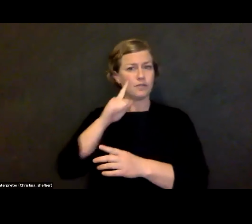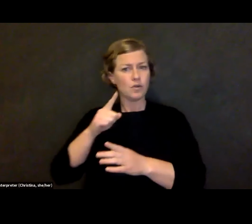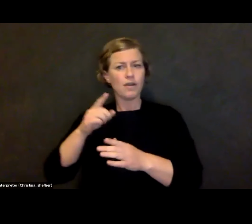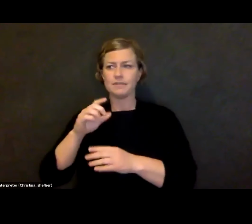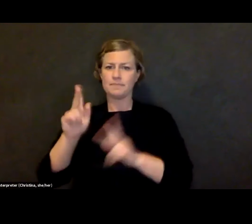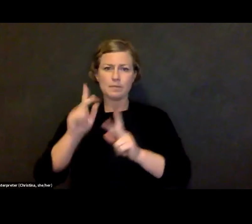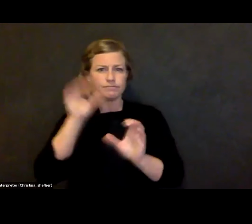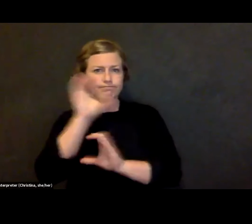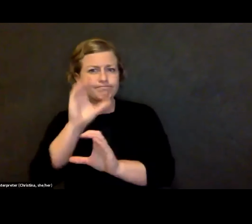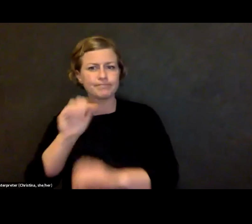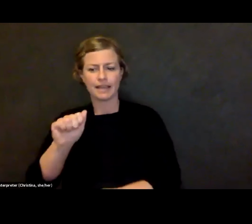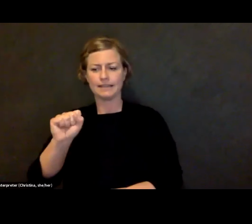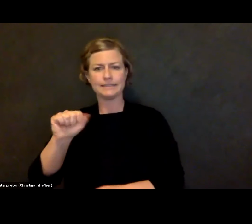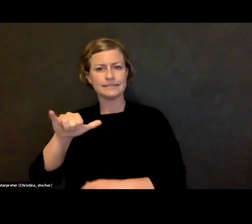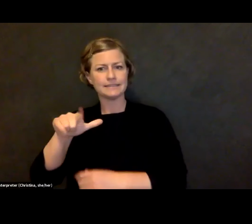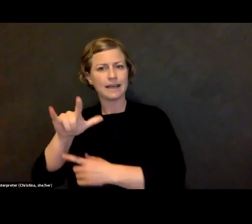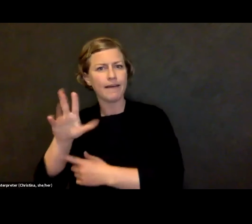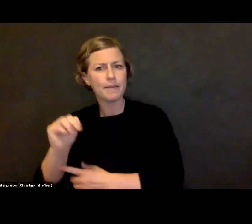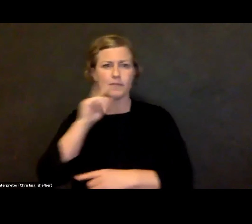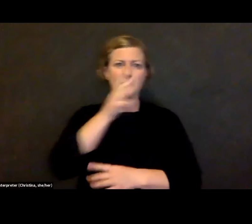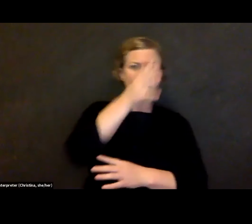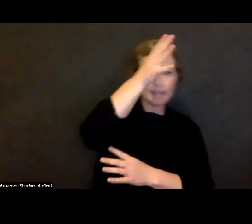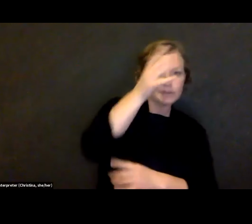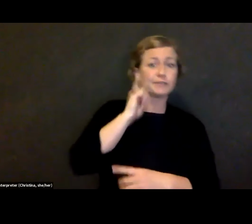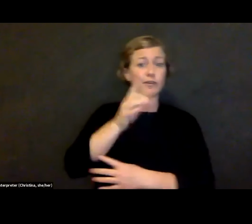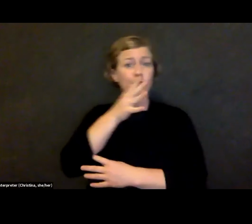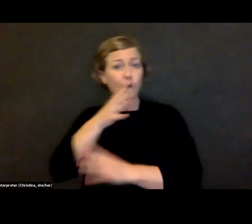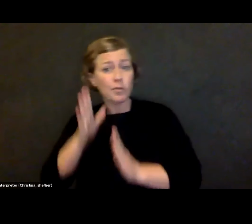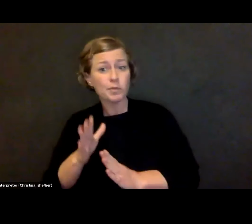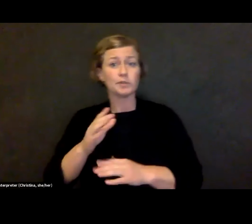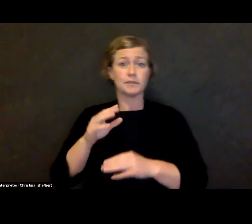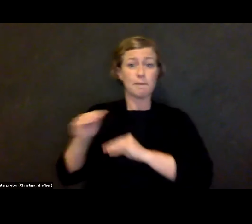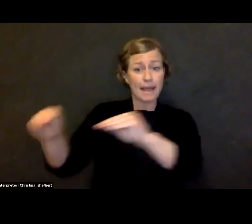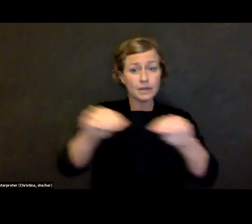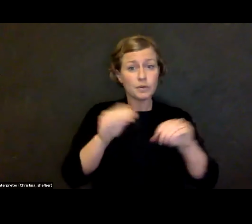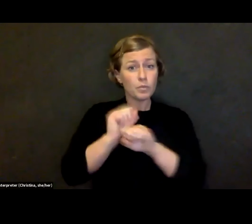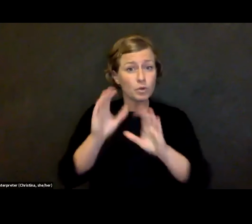world we have a lot of work to do as well as specific remedies for dreamers and children and parents who were forced